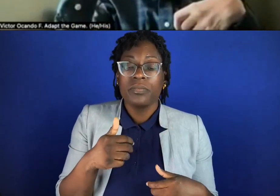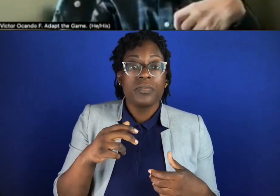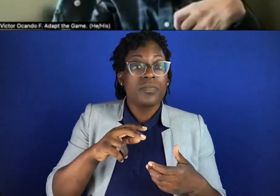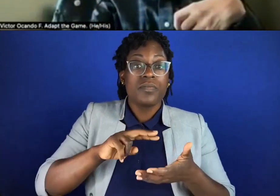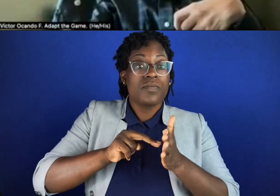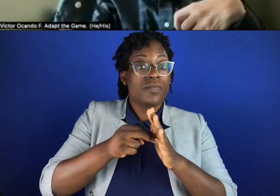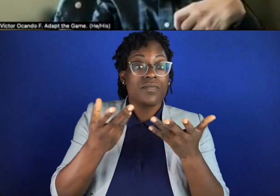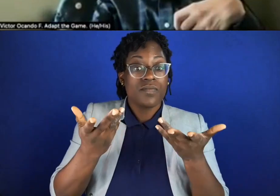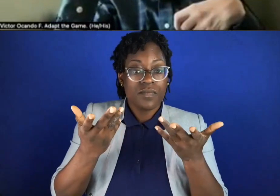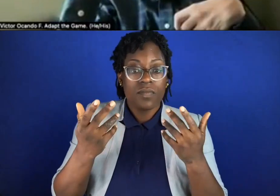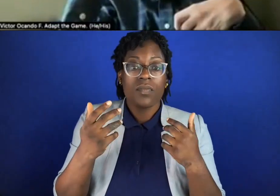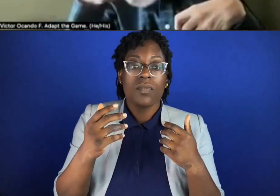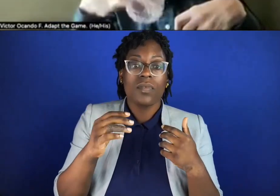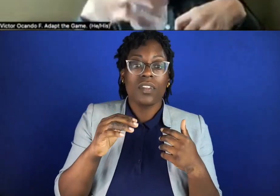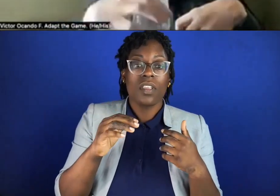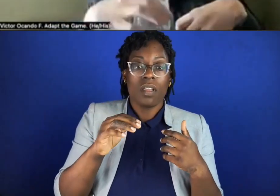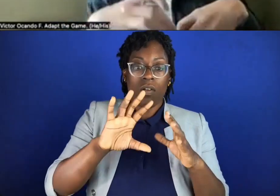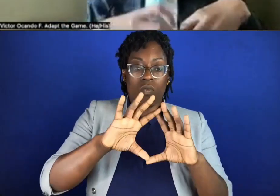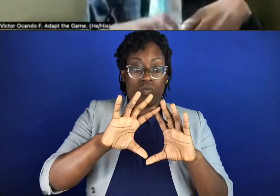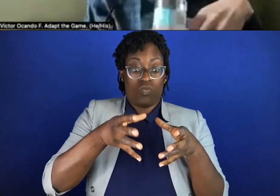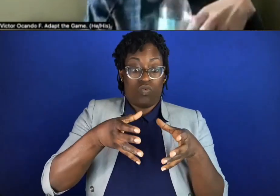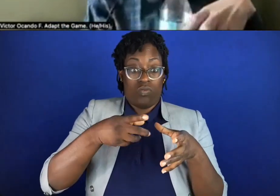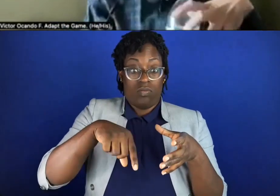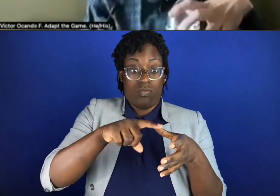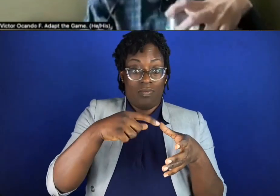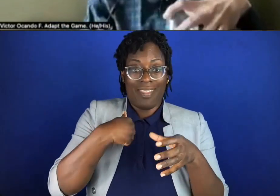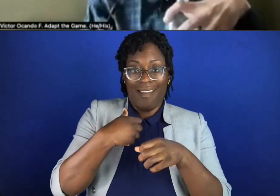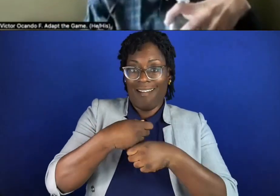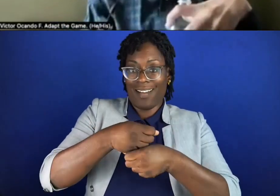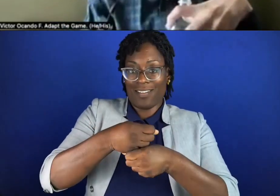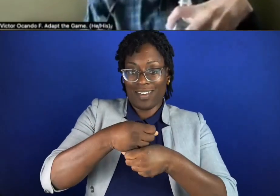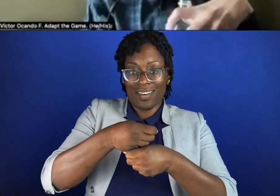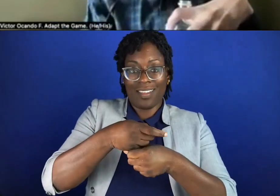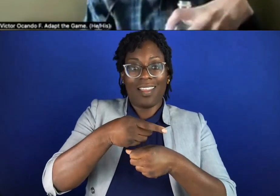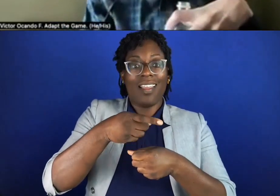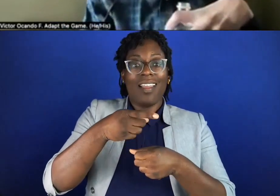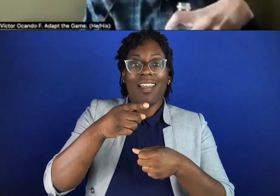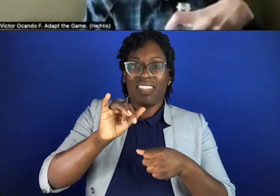initial business idea within a weekend.